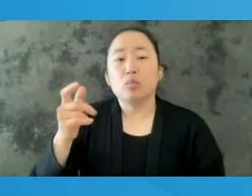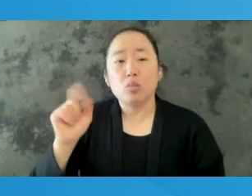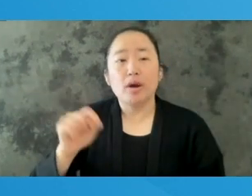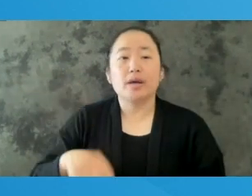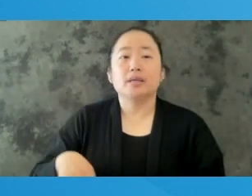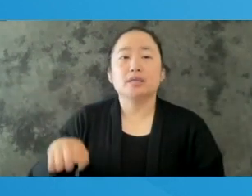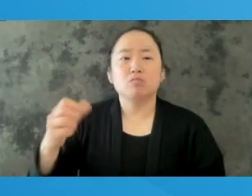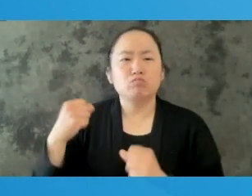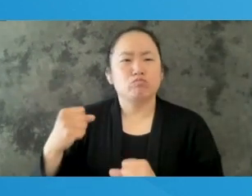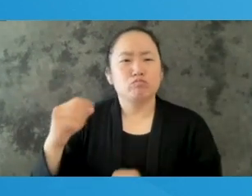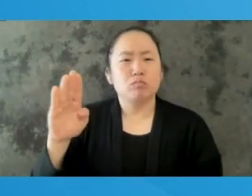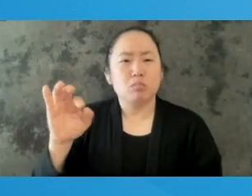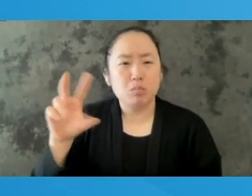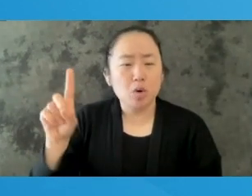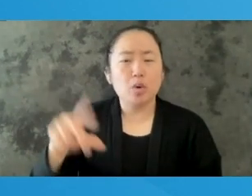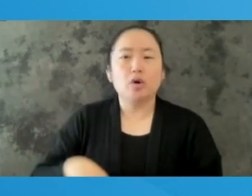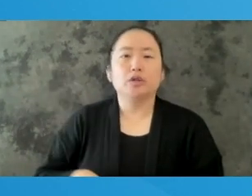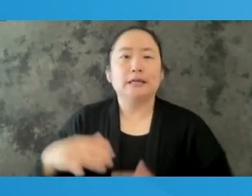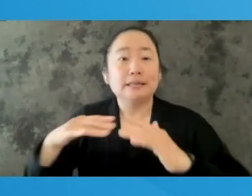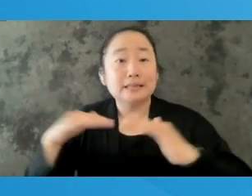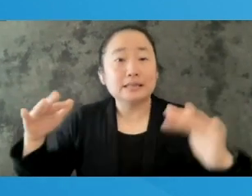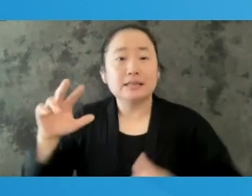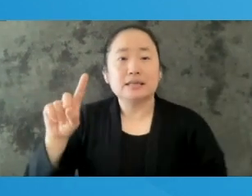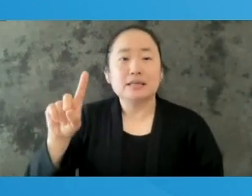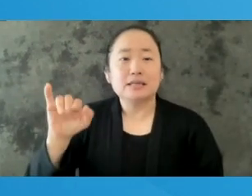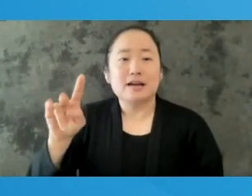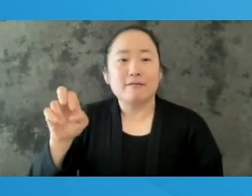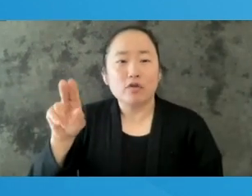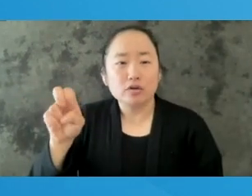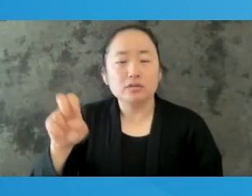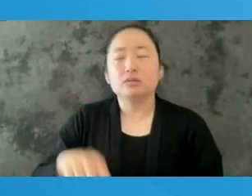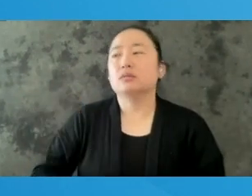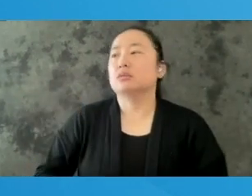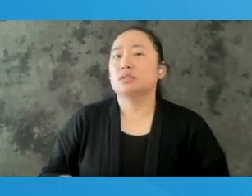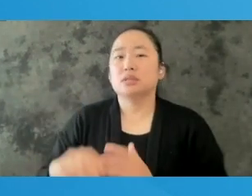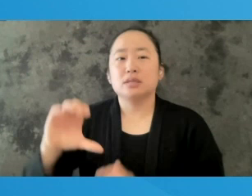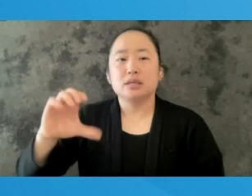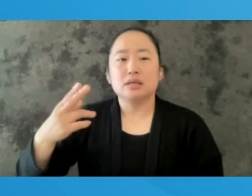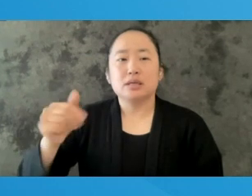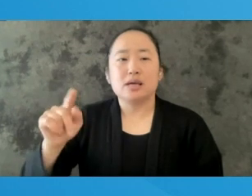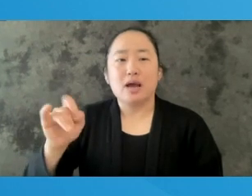chaotic... oh, interesting. Chaotic and then also noisy. Oh, nice.